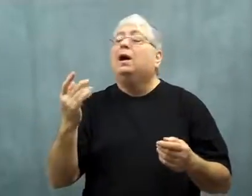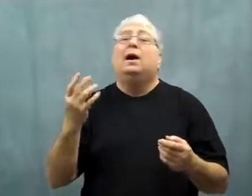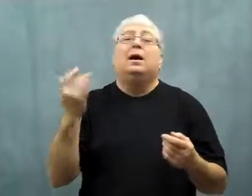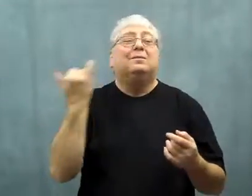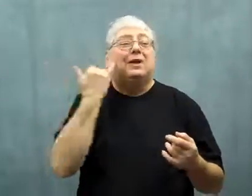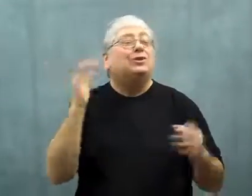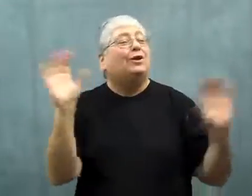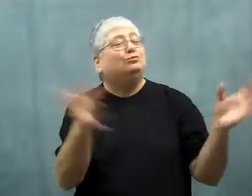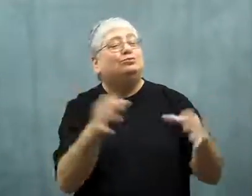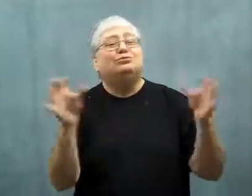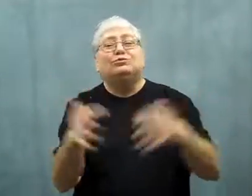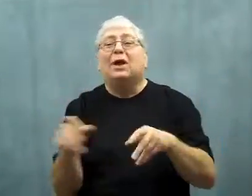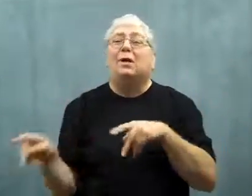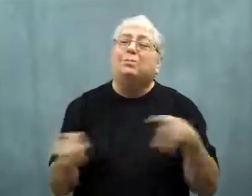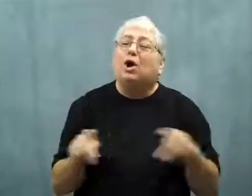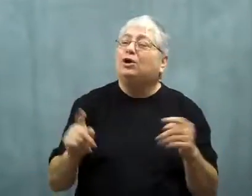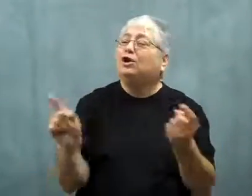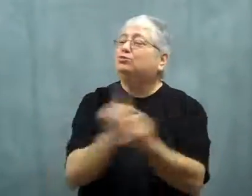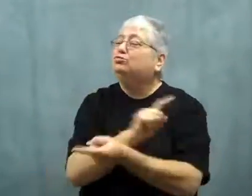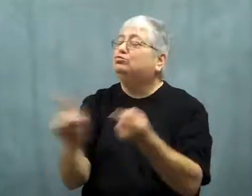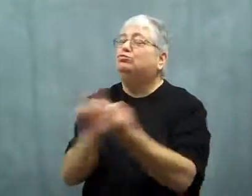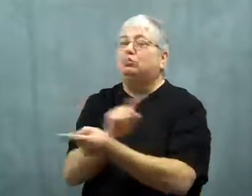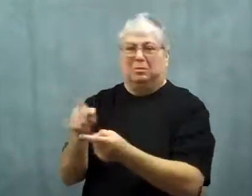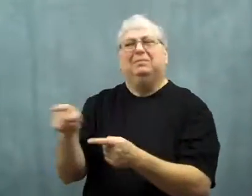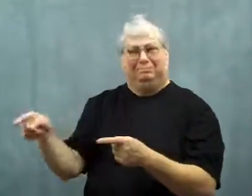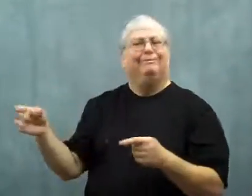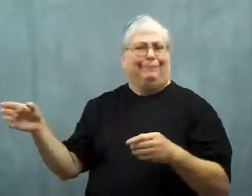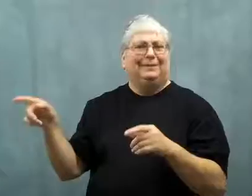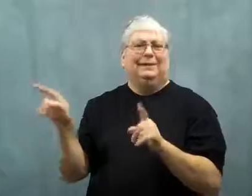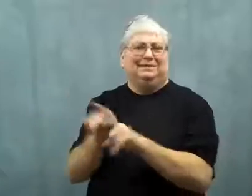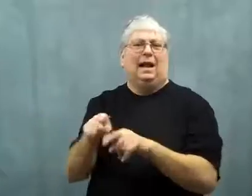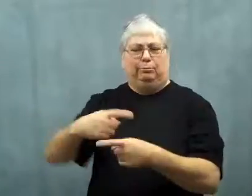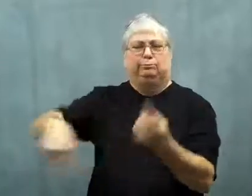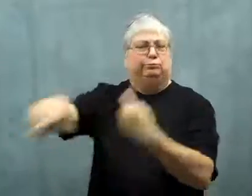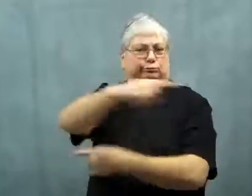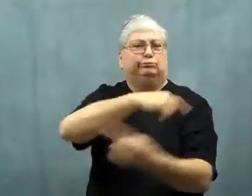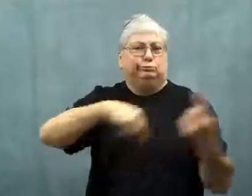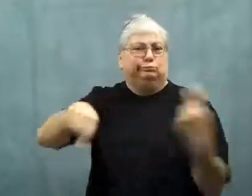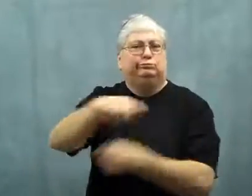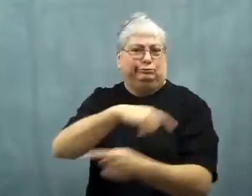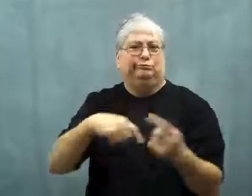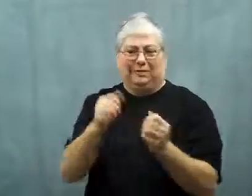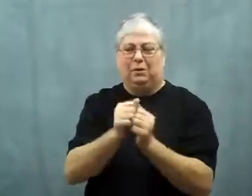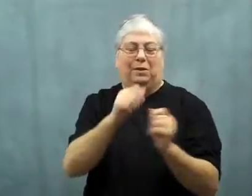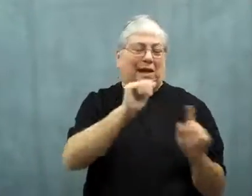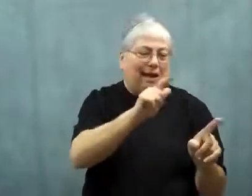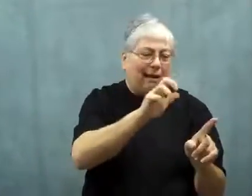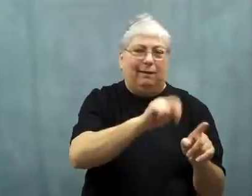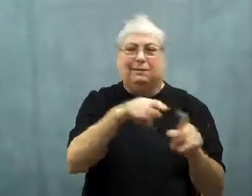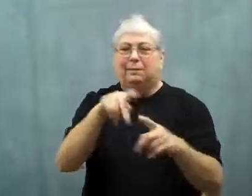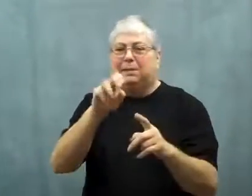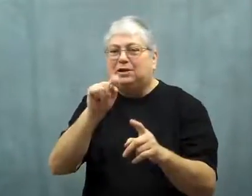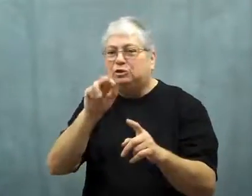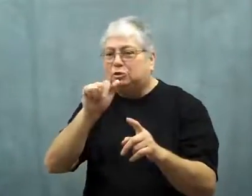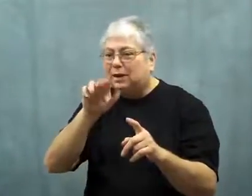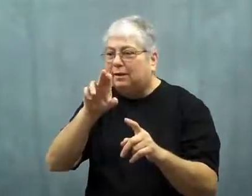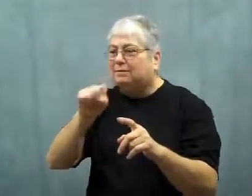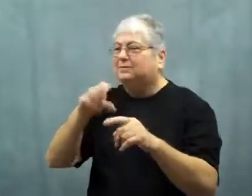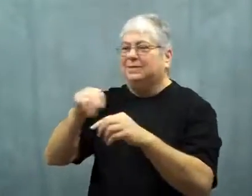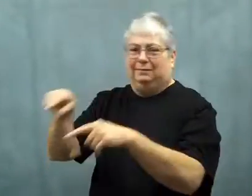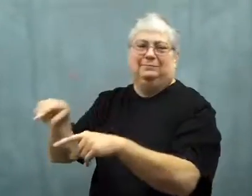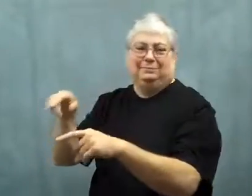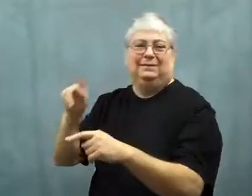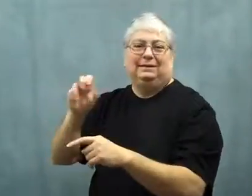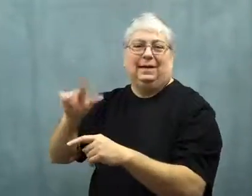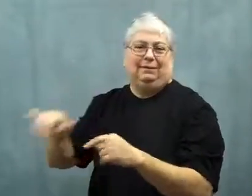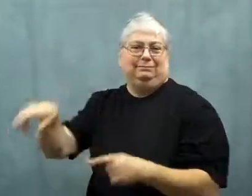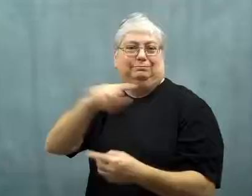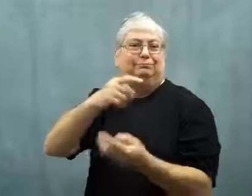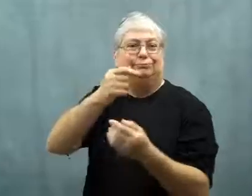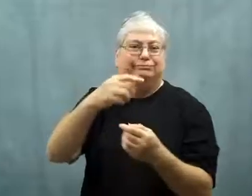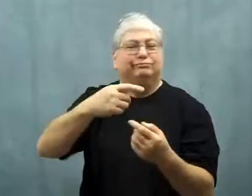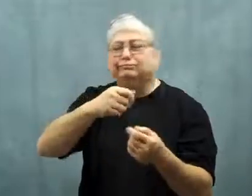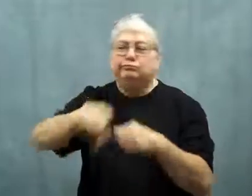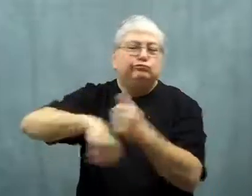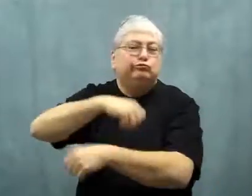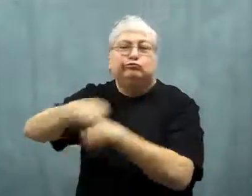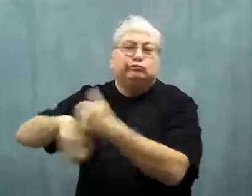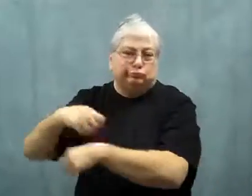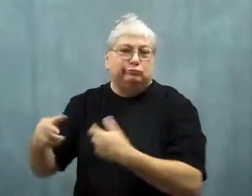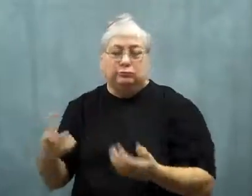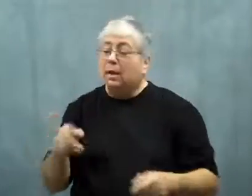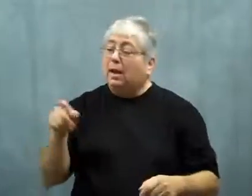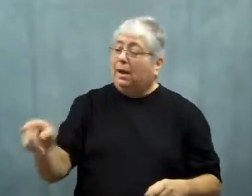They attended the same social events as Allen and Petraeus.